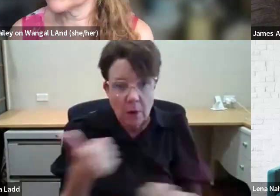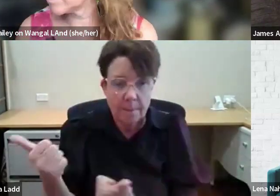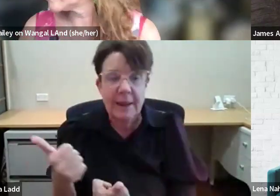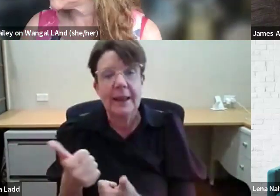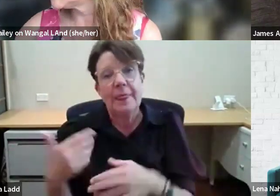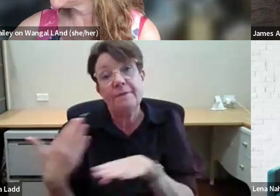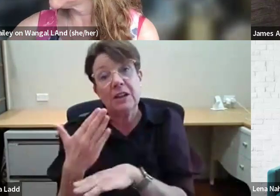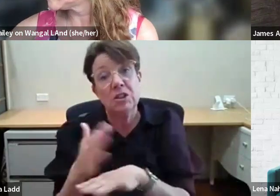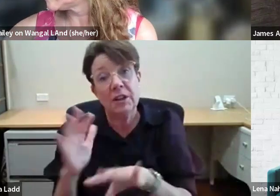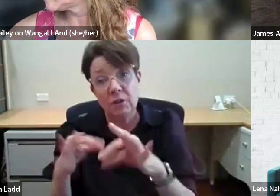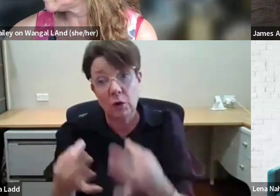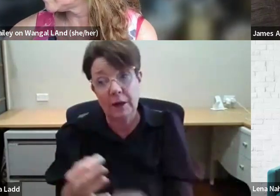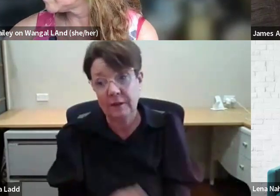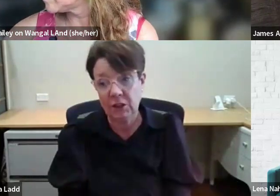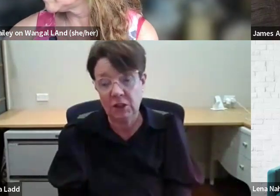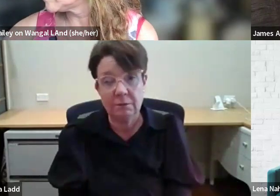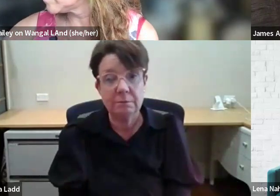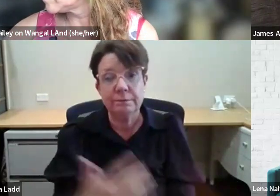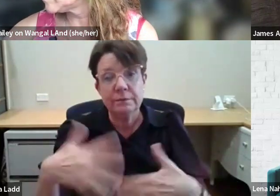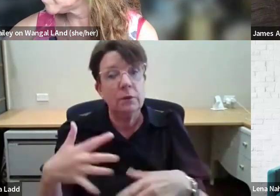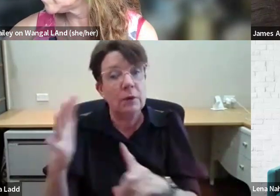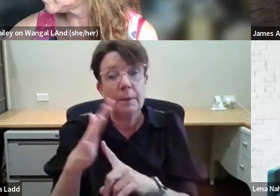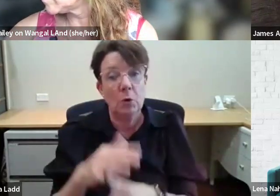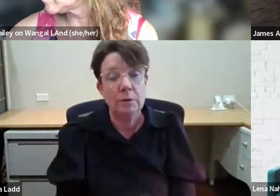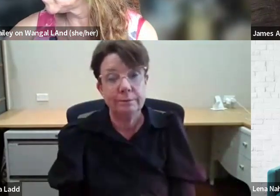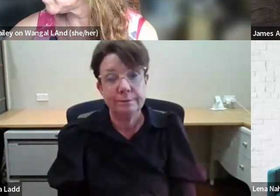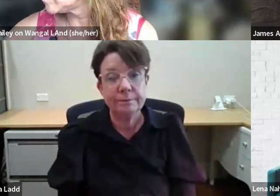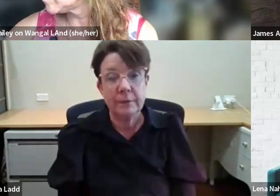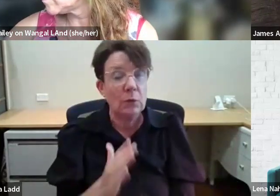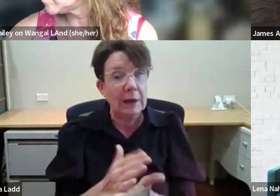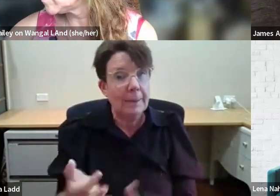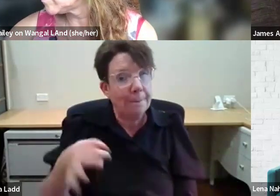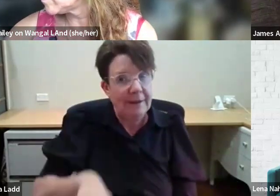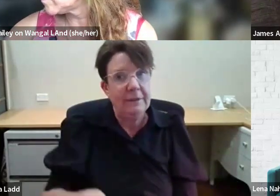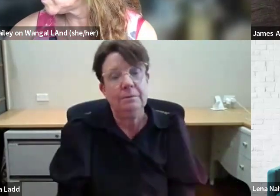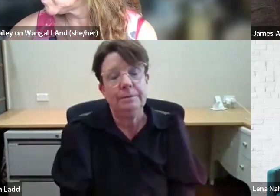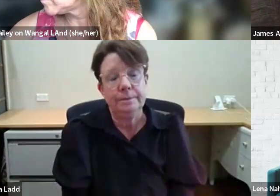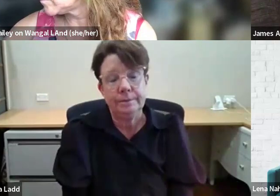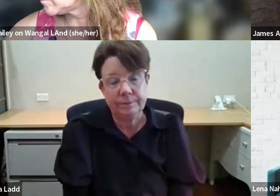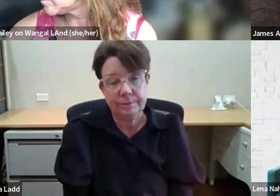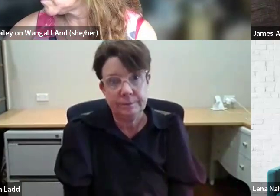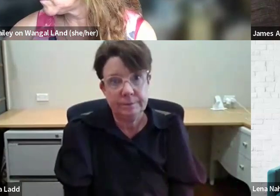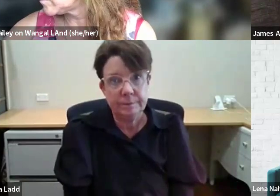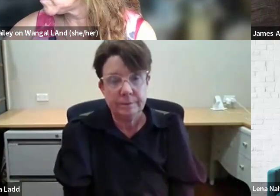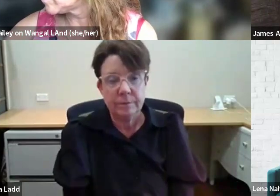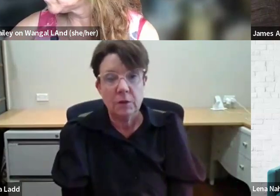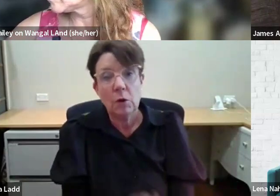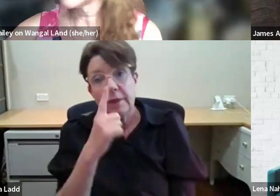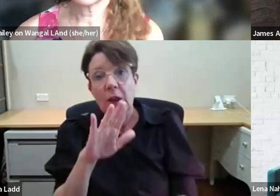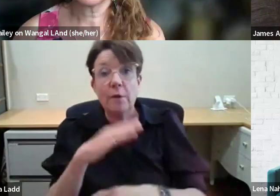are Ren, are limited by certain legal obligations and it may not be the best structure if we could